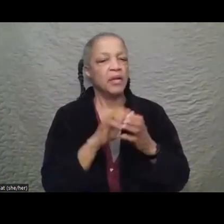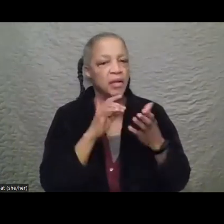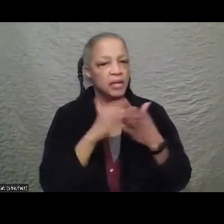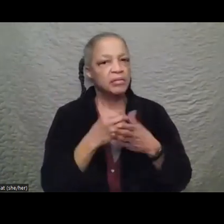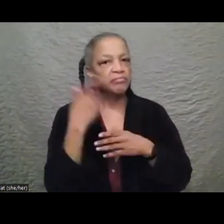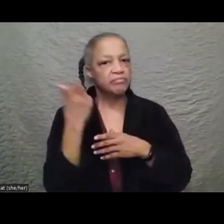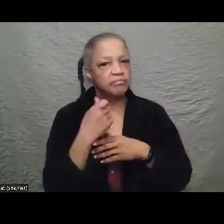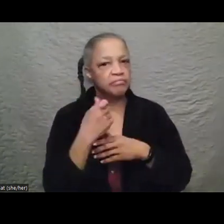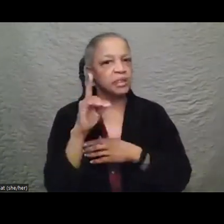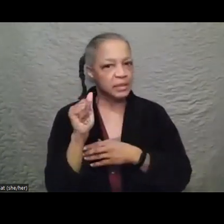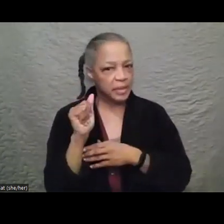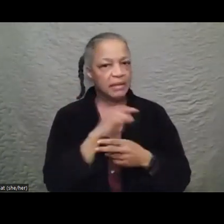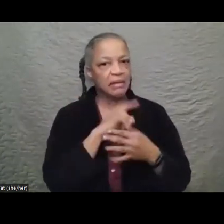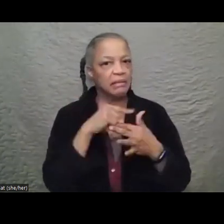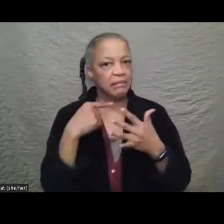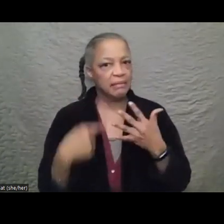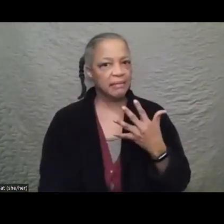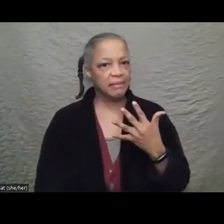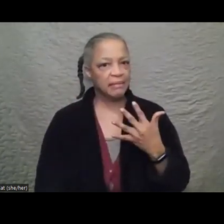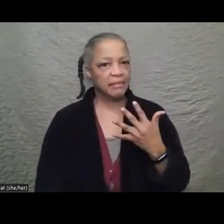etc.